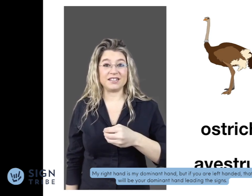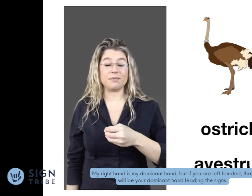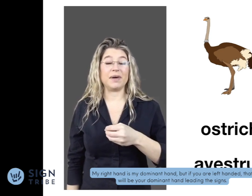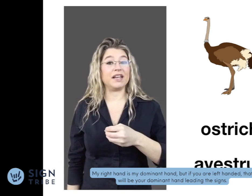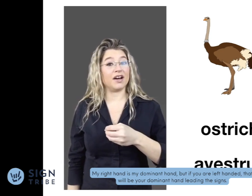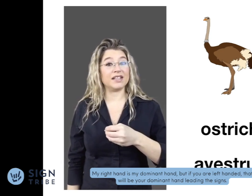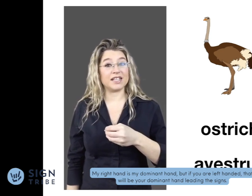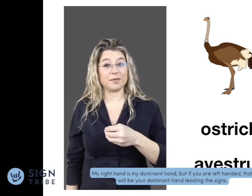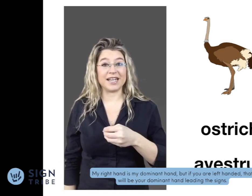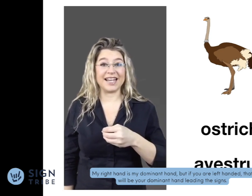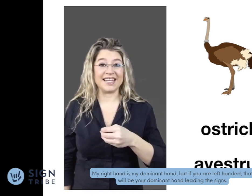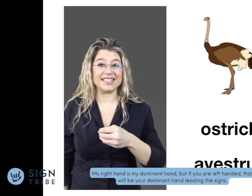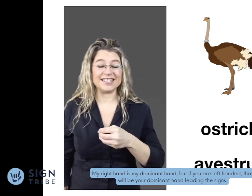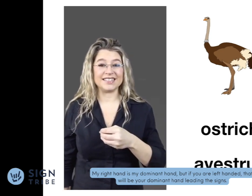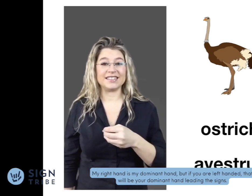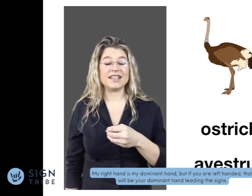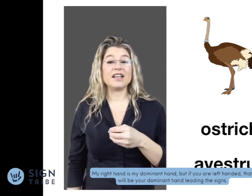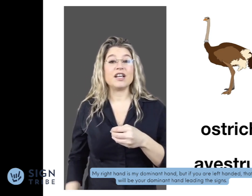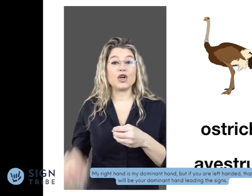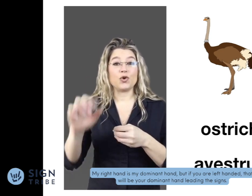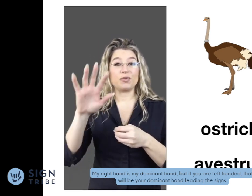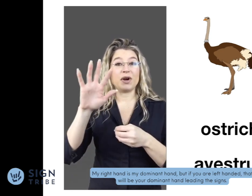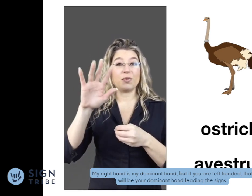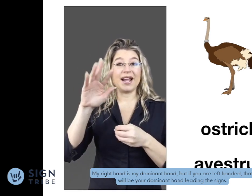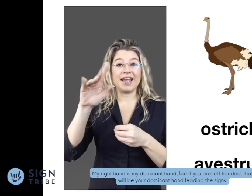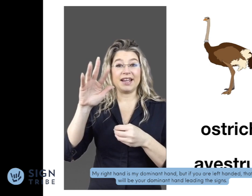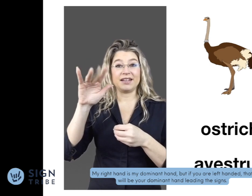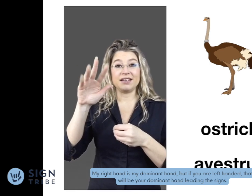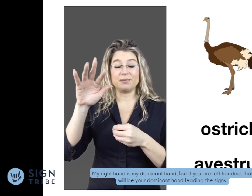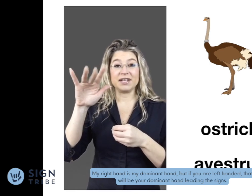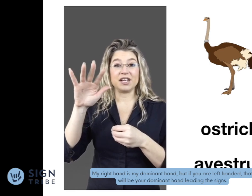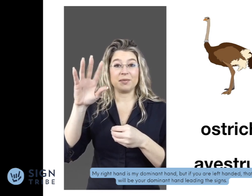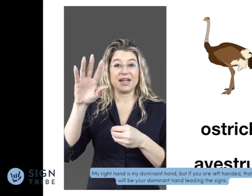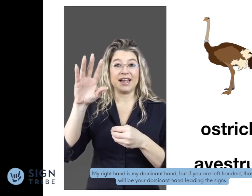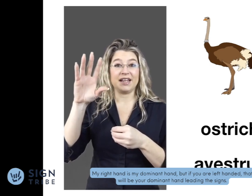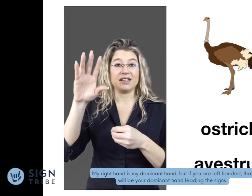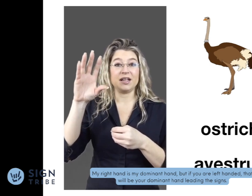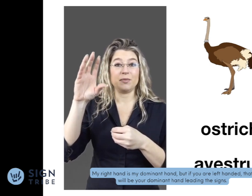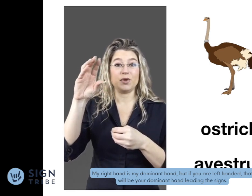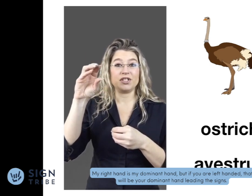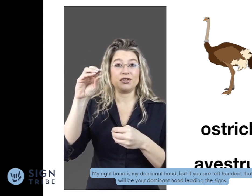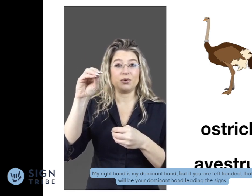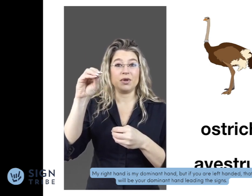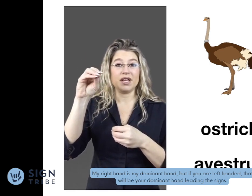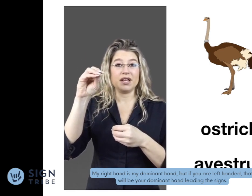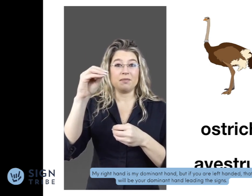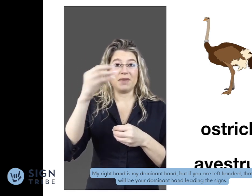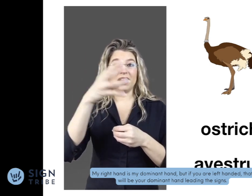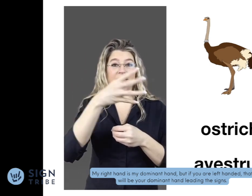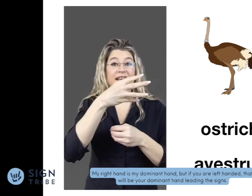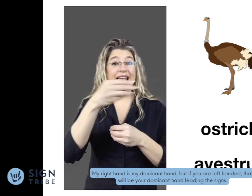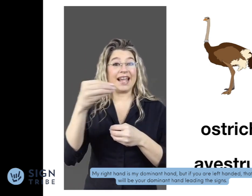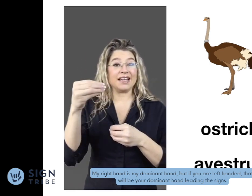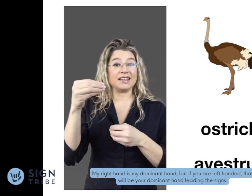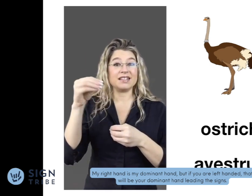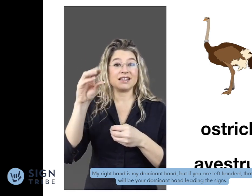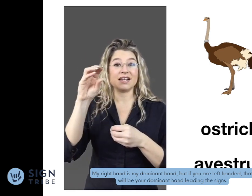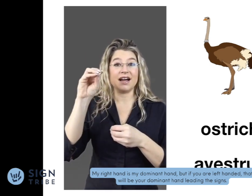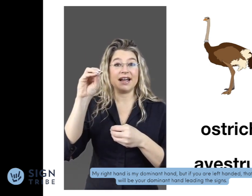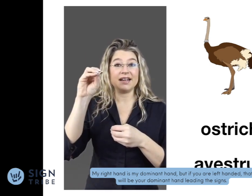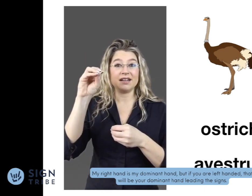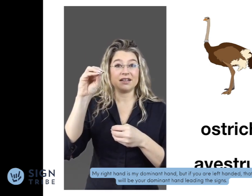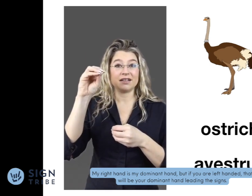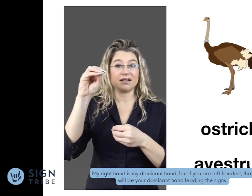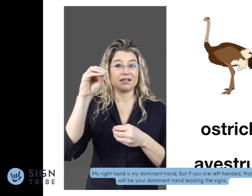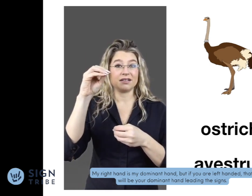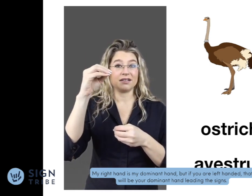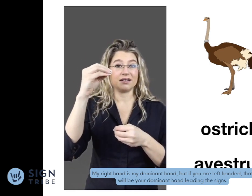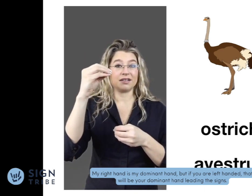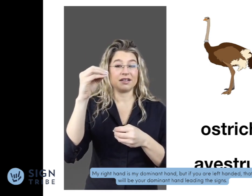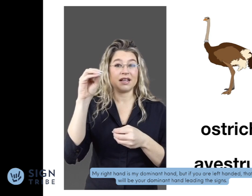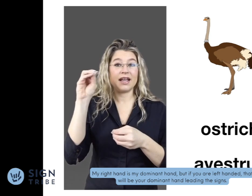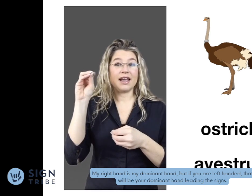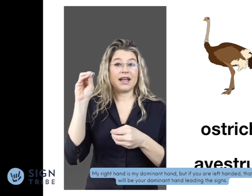my non dominant hand. With my right hand, my dominant hand, I'm going to make like an and sign.